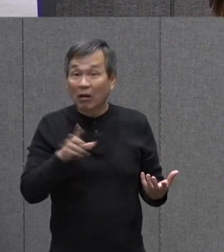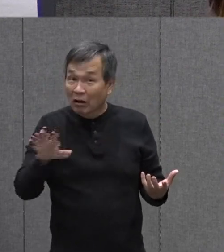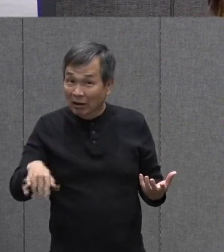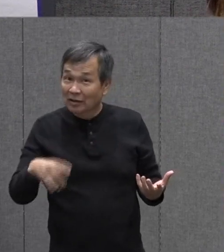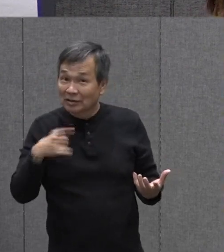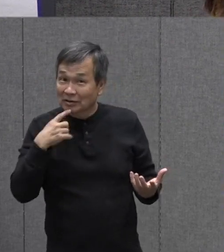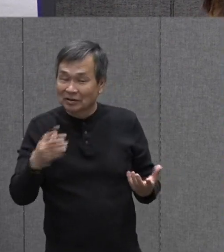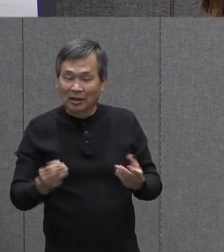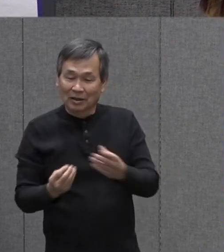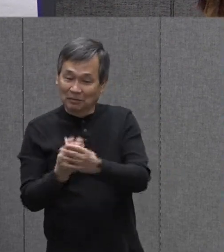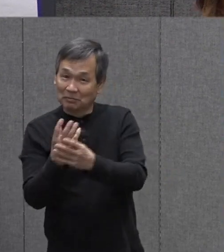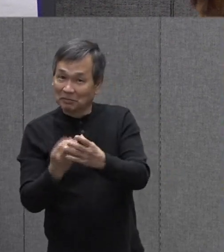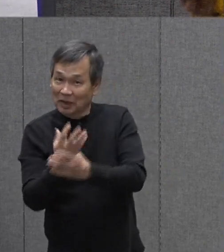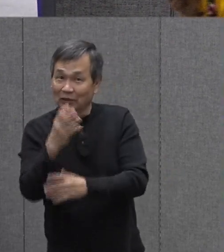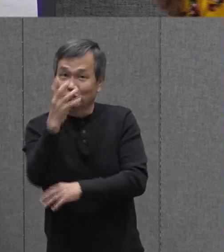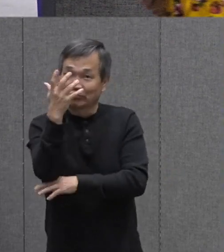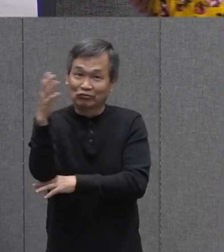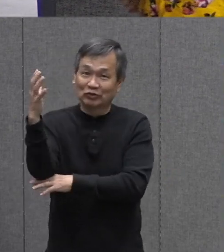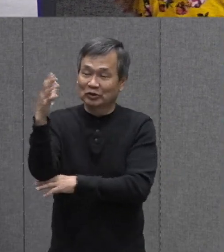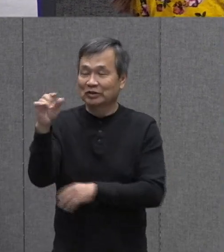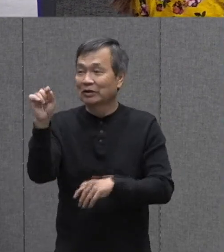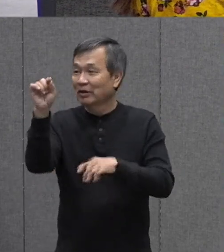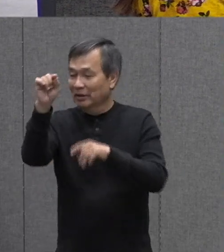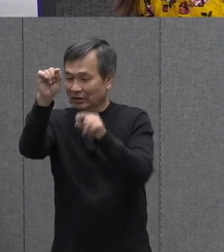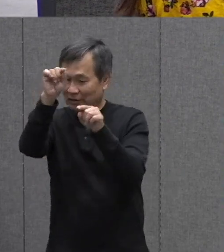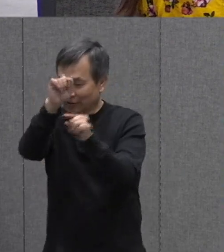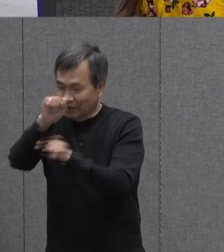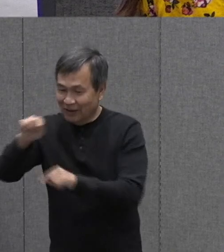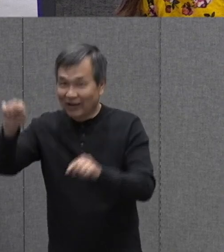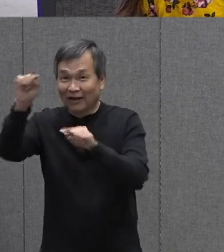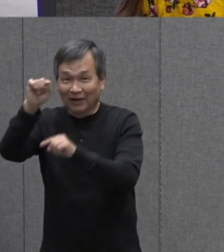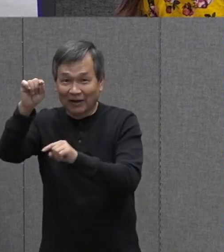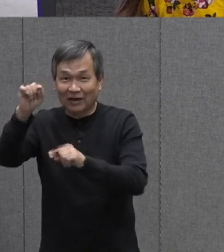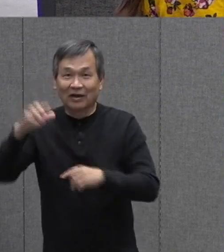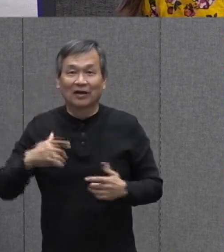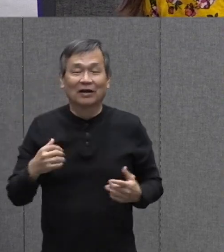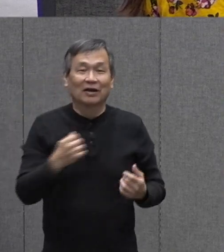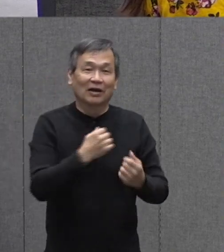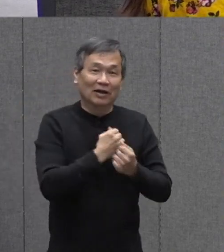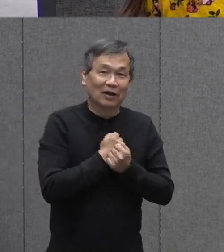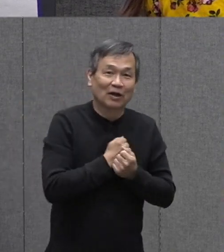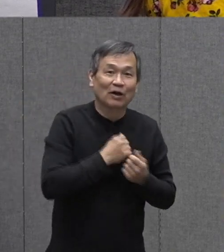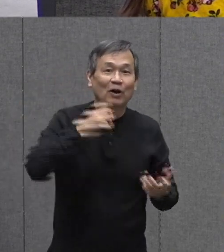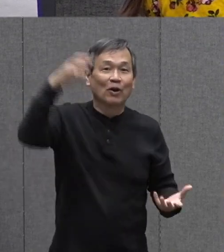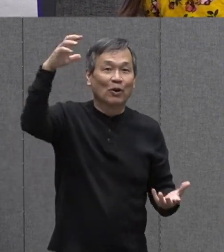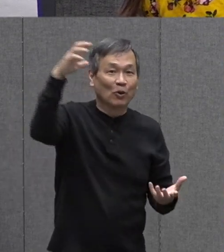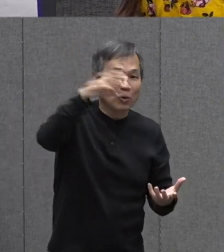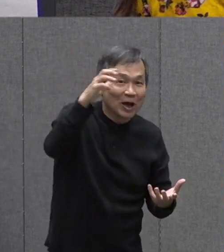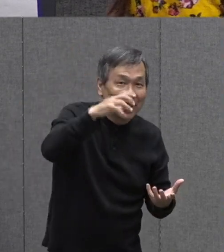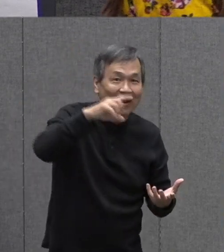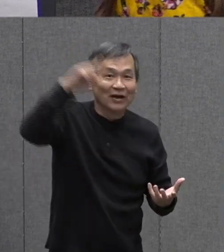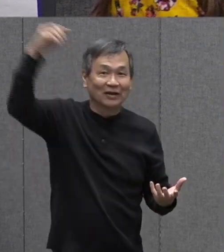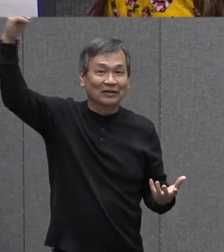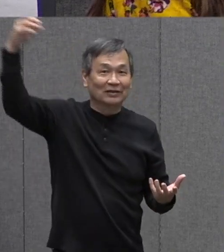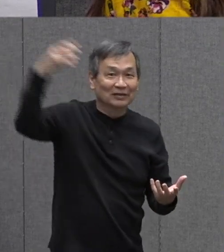Use your finger and circle that at home friends. "They love the rain and sunshine, "Earth is their special home.